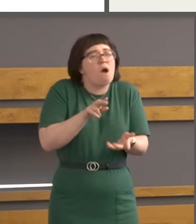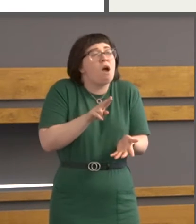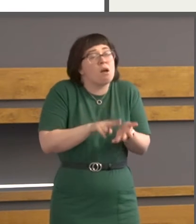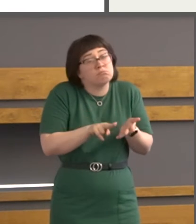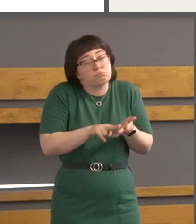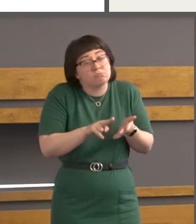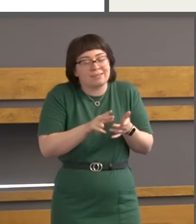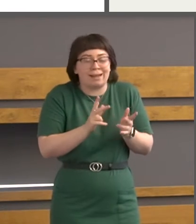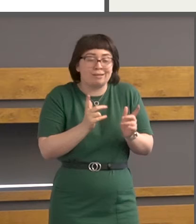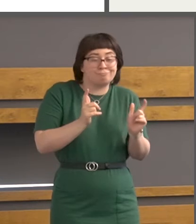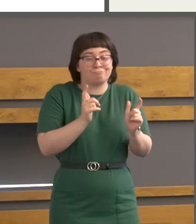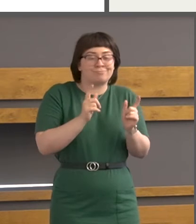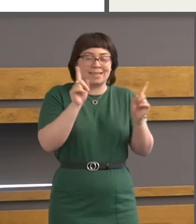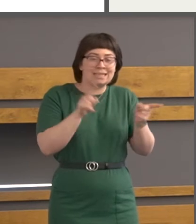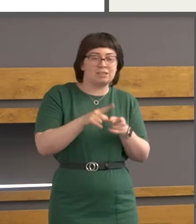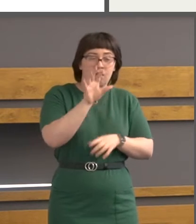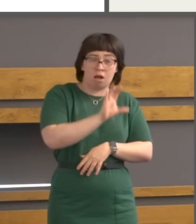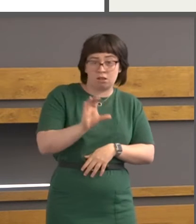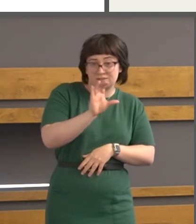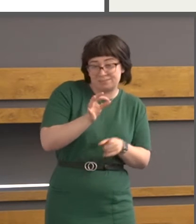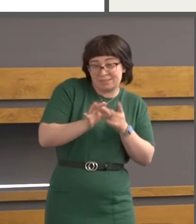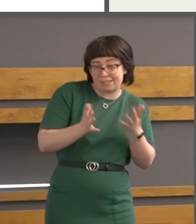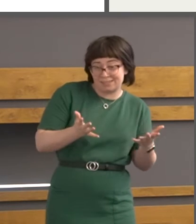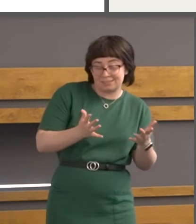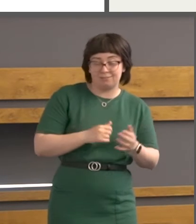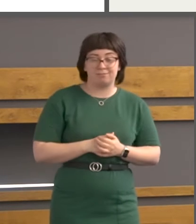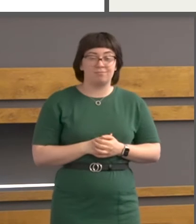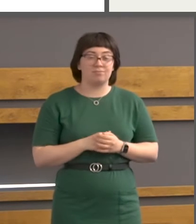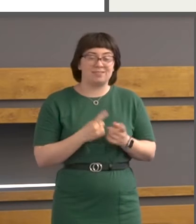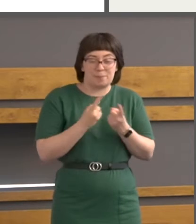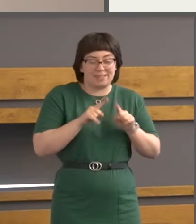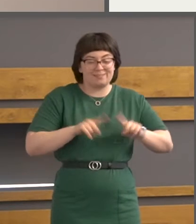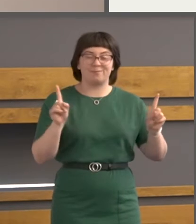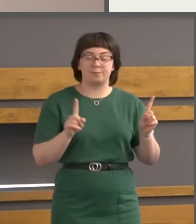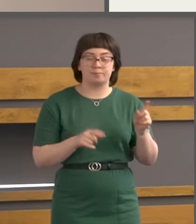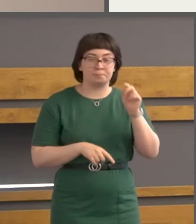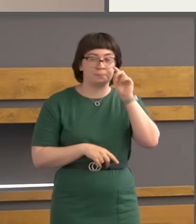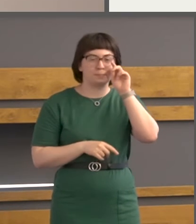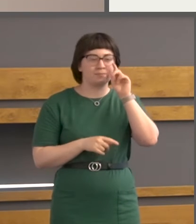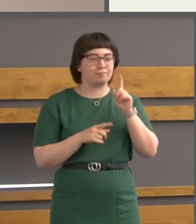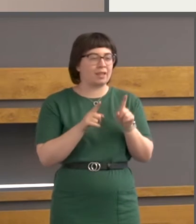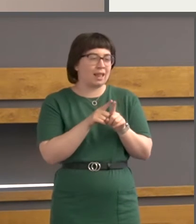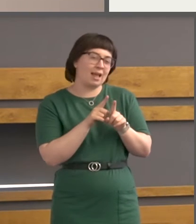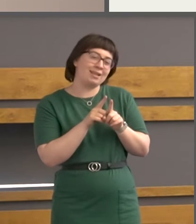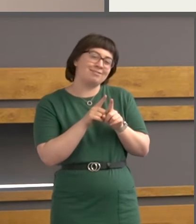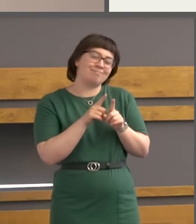you know, kitschy Indian colors, but sort of sit in this like liminal state